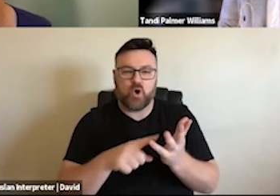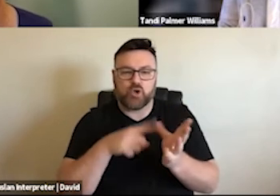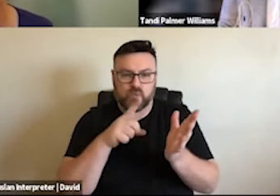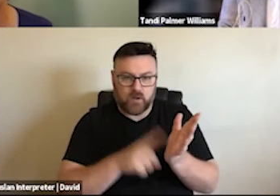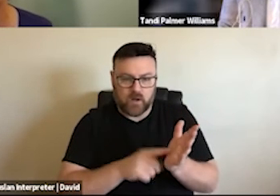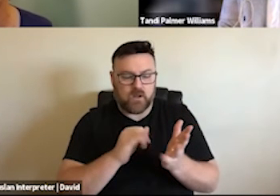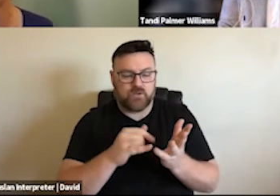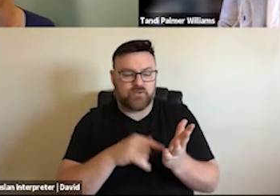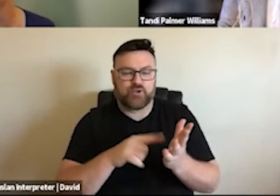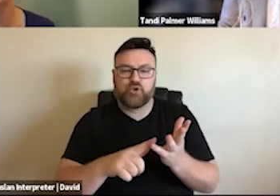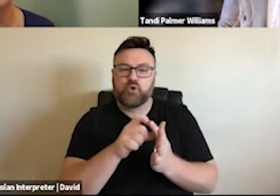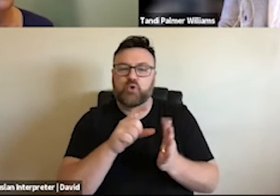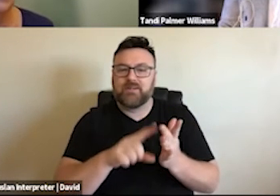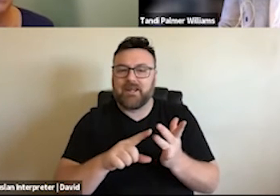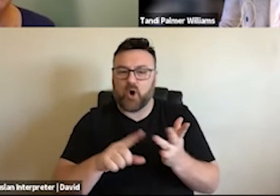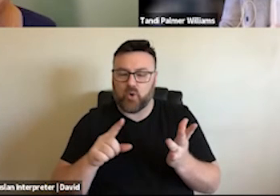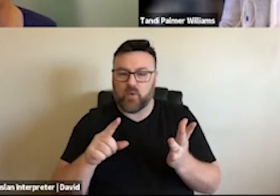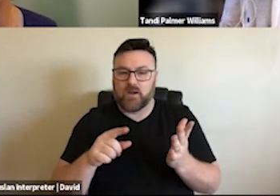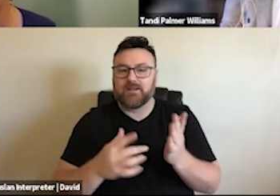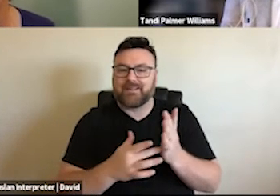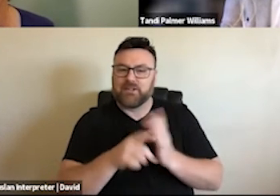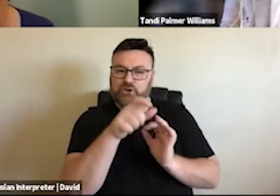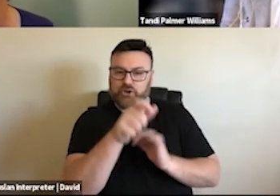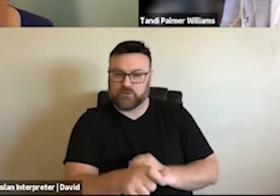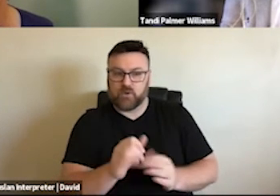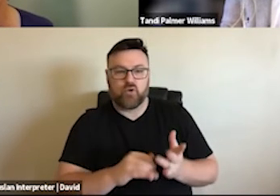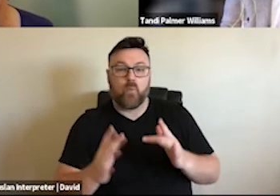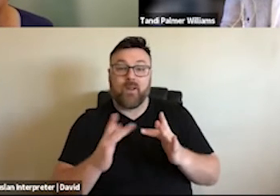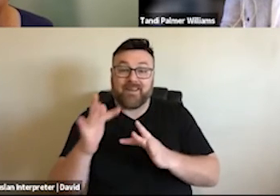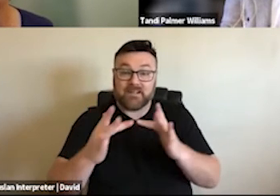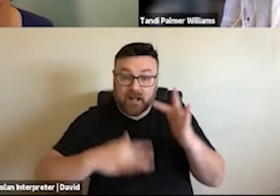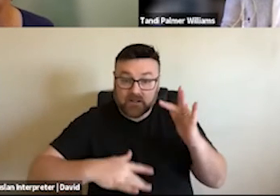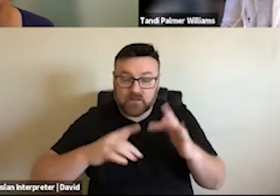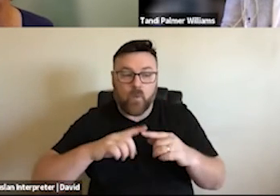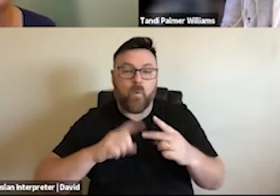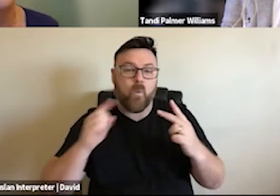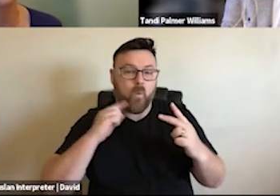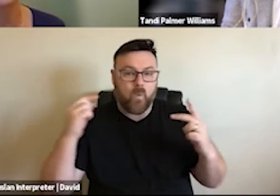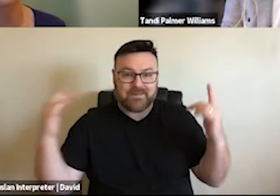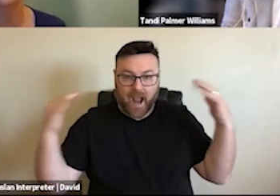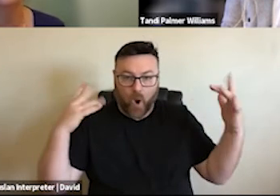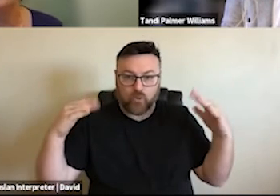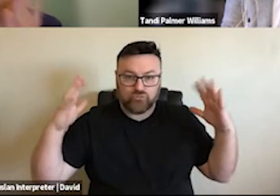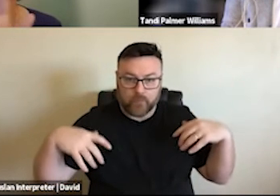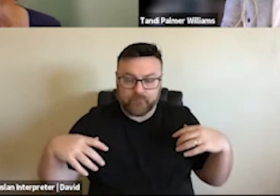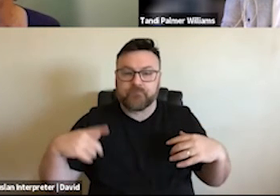For instance, if there's an Internet drop or a sound drop or something that they can